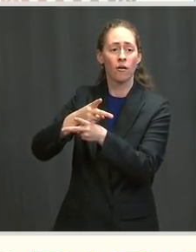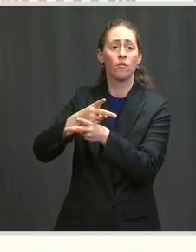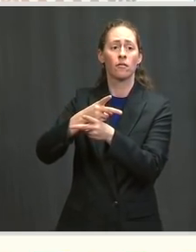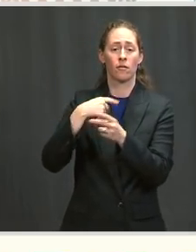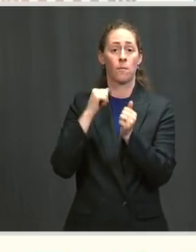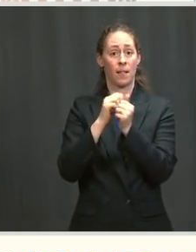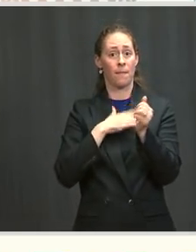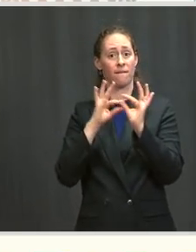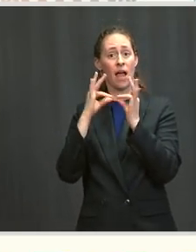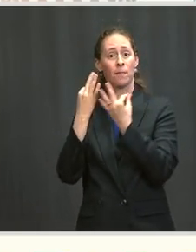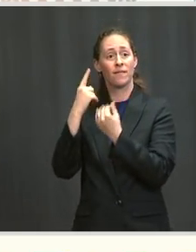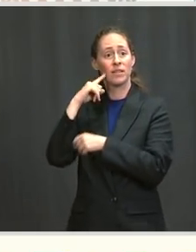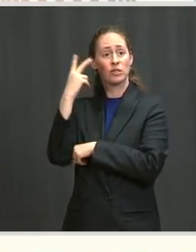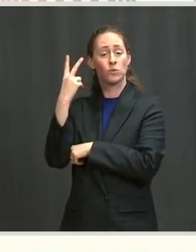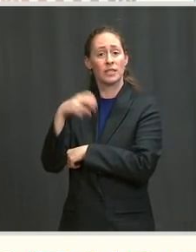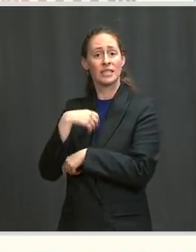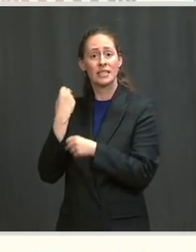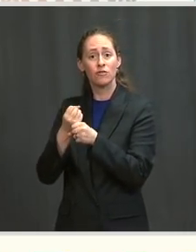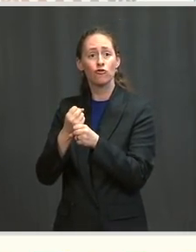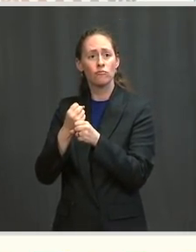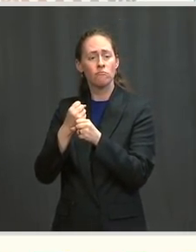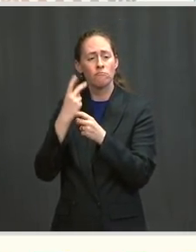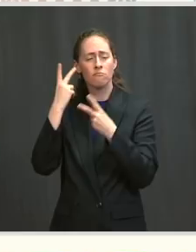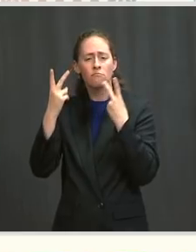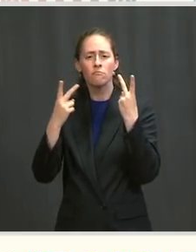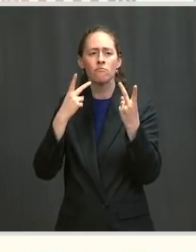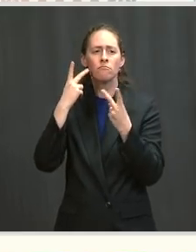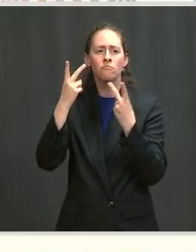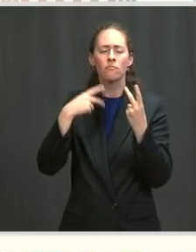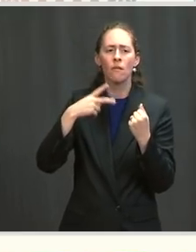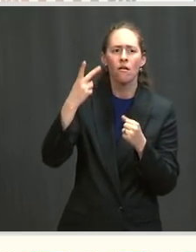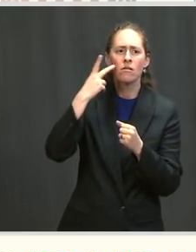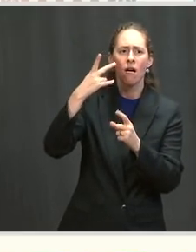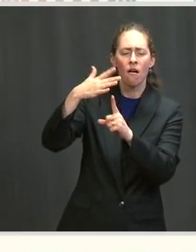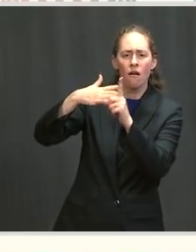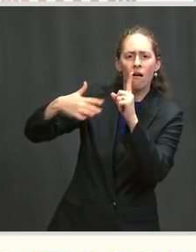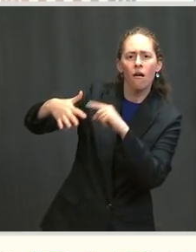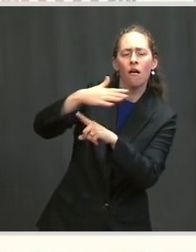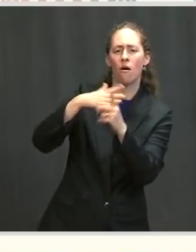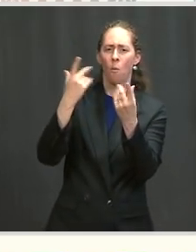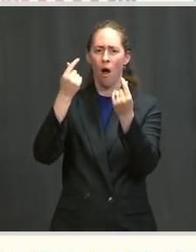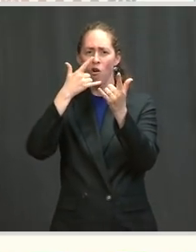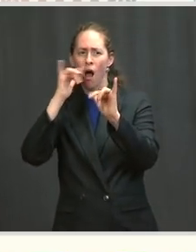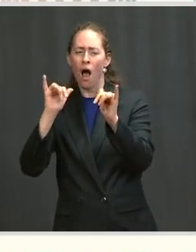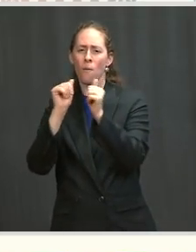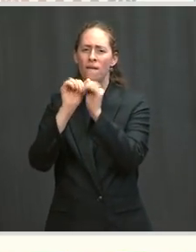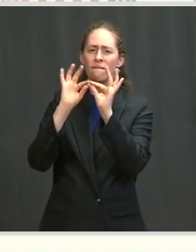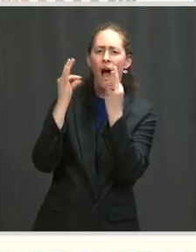and I witnessed firsthand how surrounding them with love and affirming who they are has allowed them